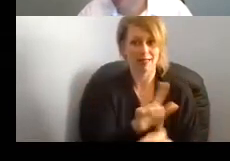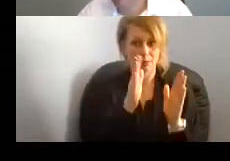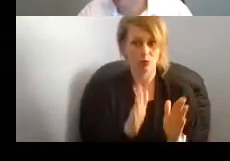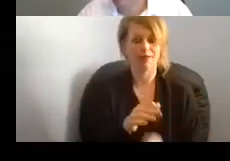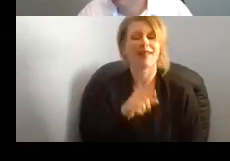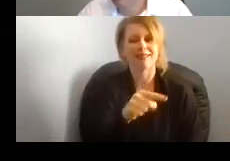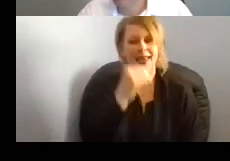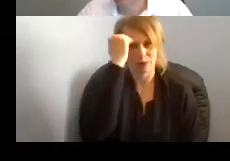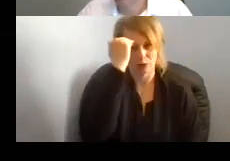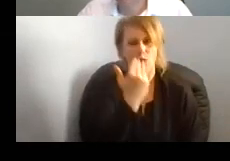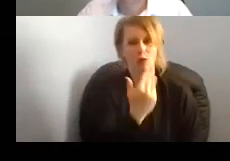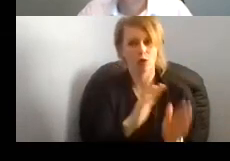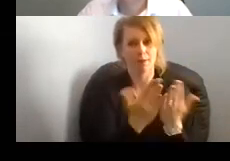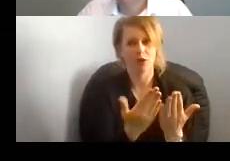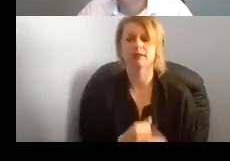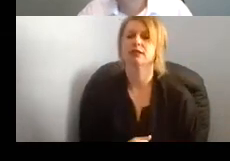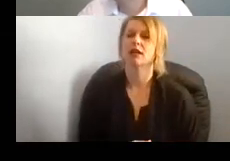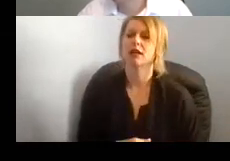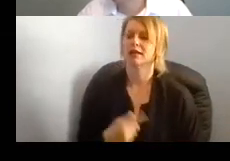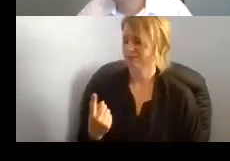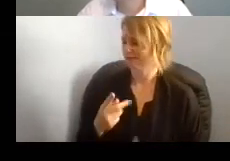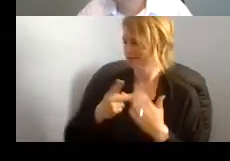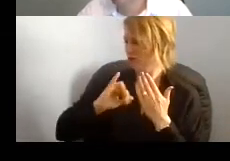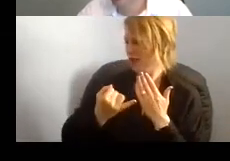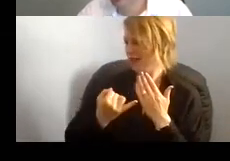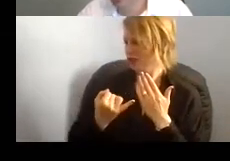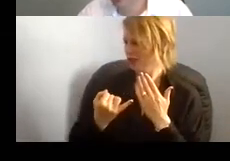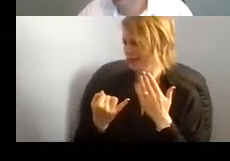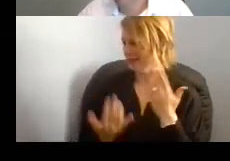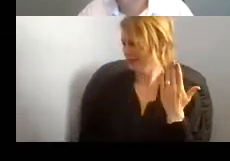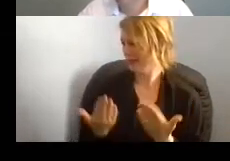I did a project – this was – wow, this was, like, 30 years ago.